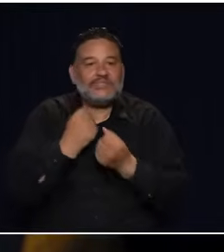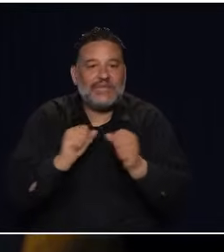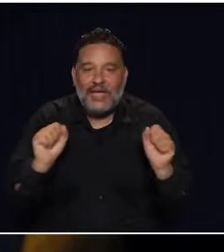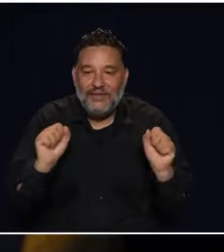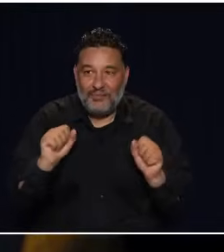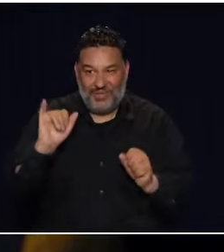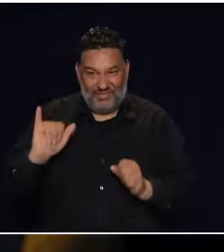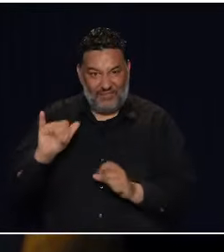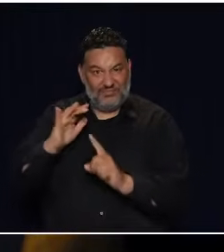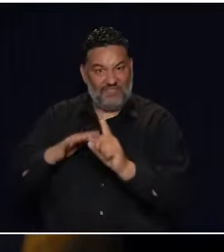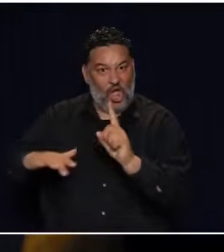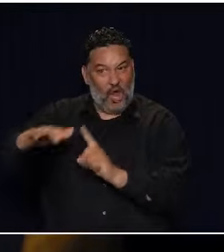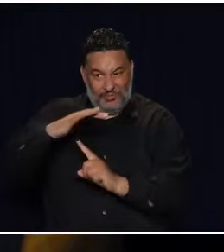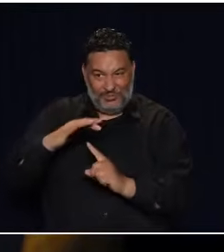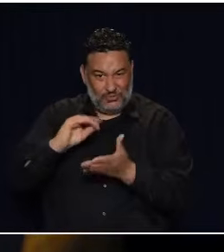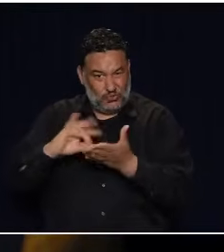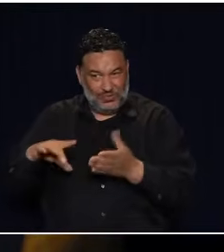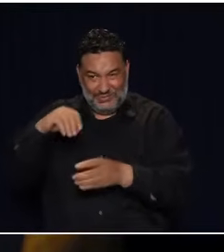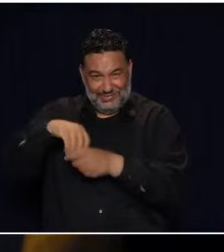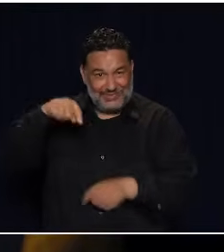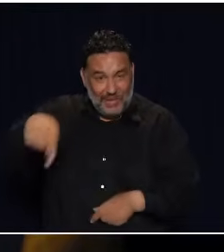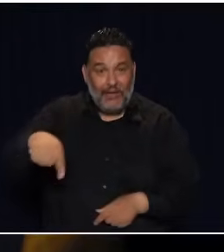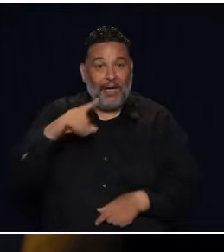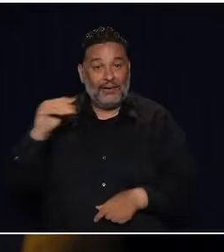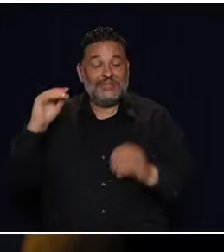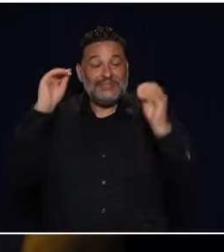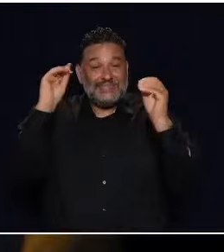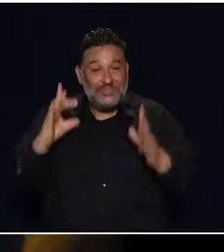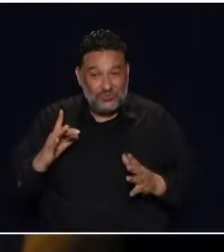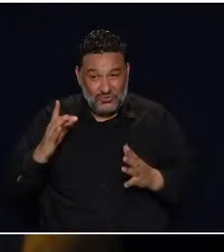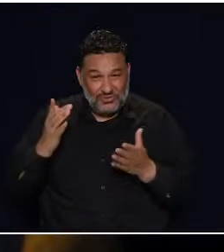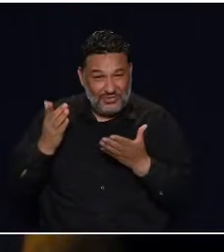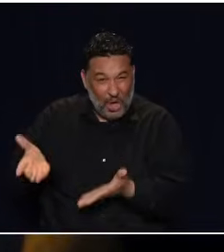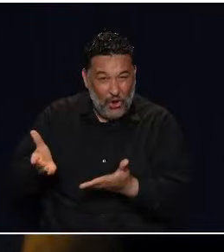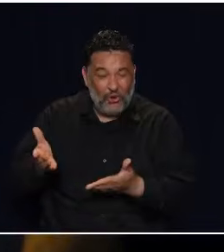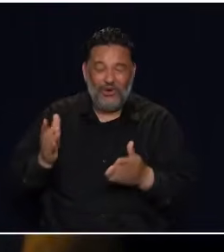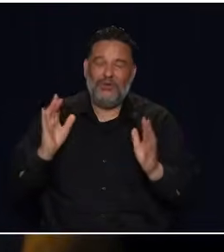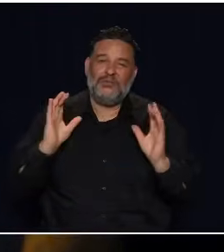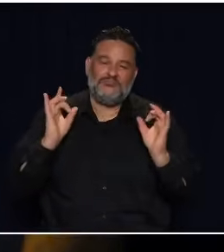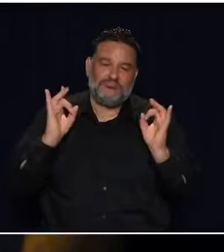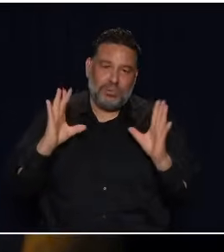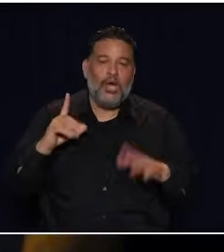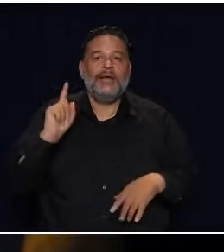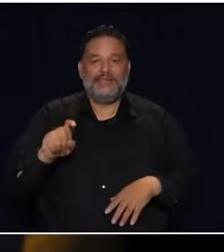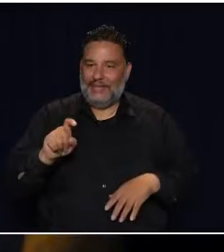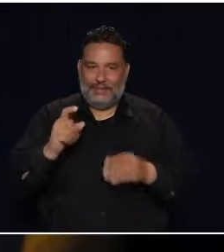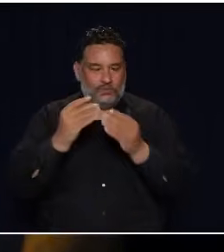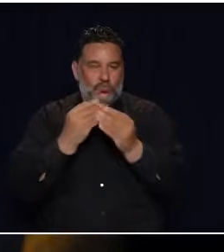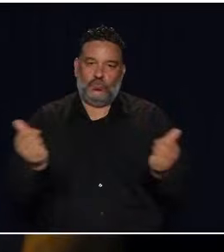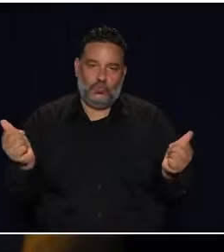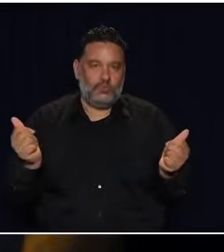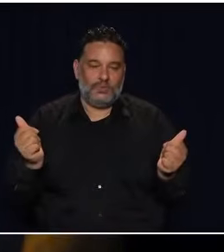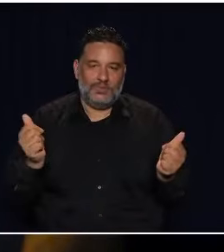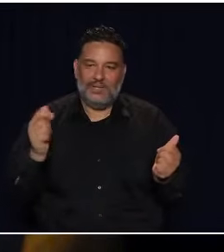IT IS OBVIOUSLY NOT SAFE FOR STUDENTS, BUT THIS IS THE ENVIRONMENT OUR STUDENTS ARE PLACED AND OUR EDUCATORS ARE